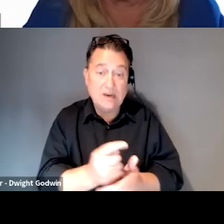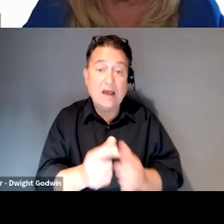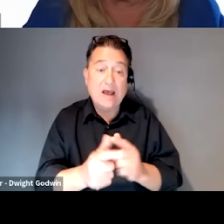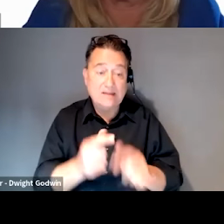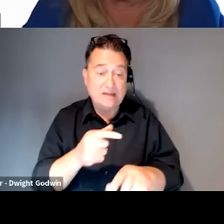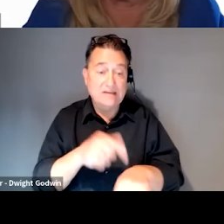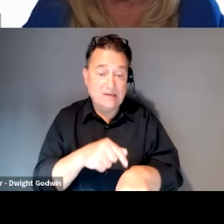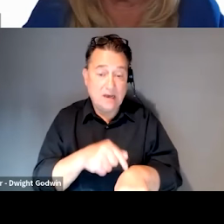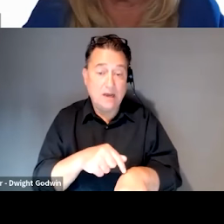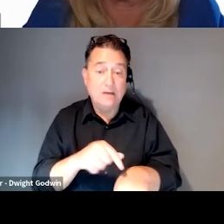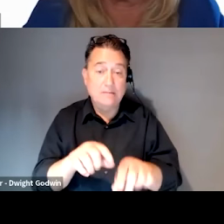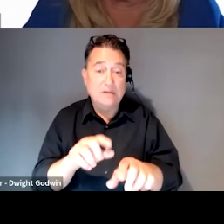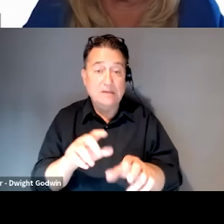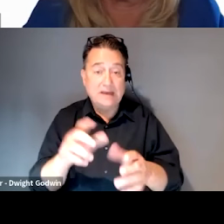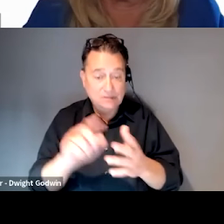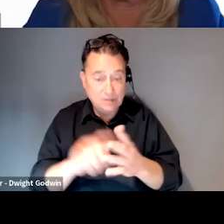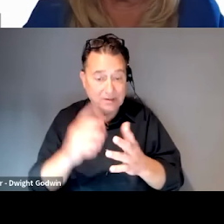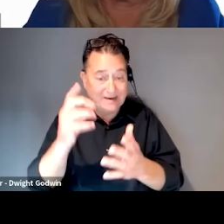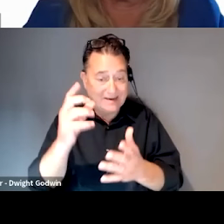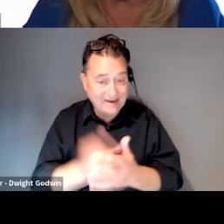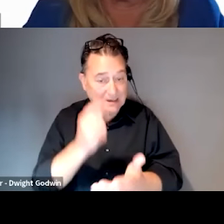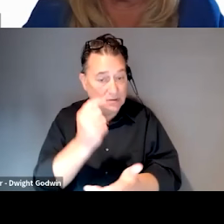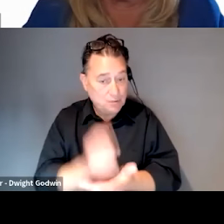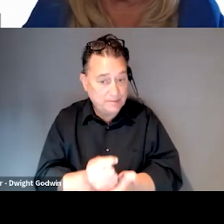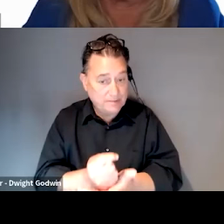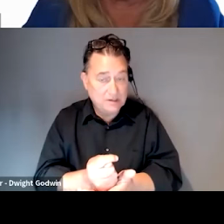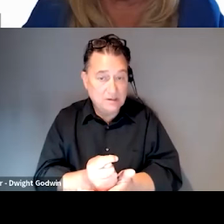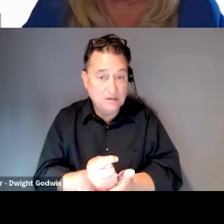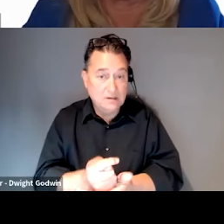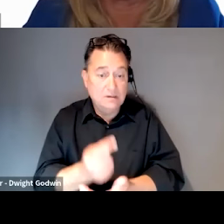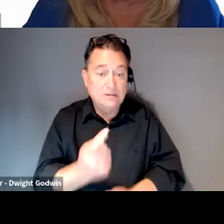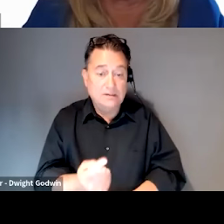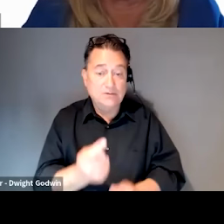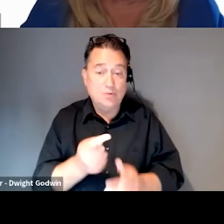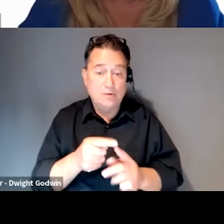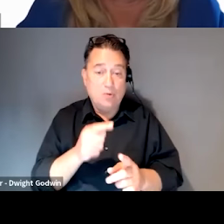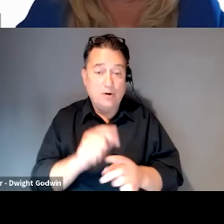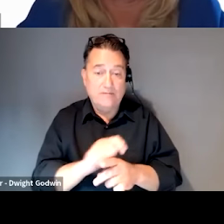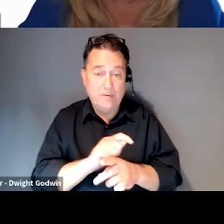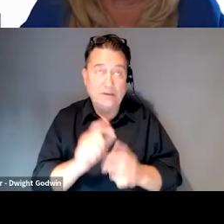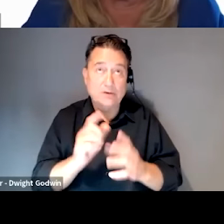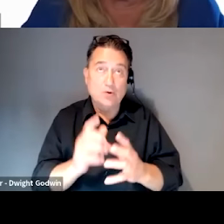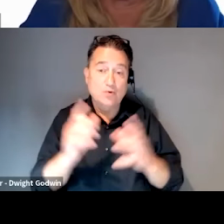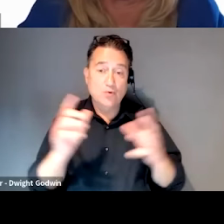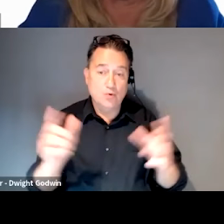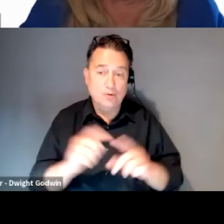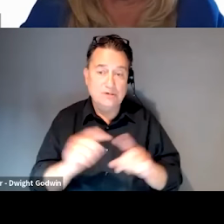and family begins receiving treatment? This one point of practice makes an enormous difference in outcomes.